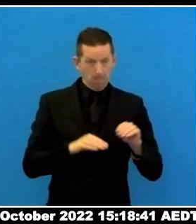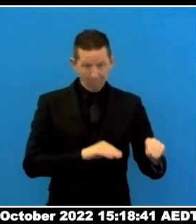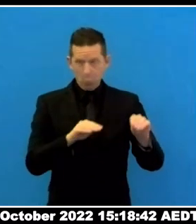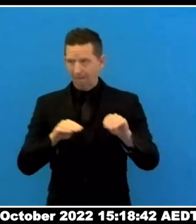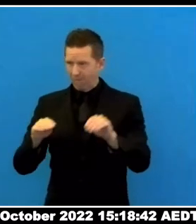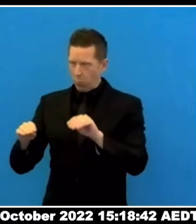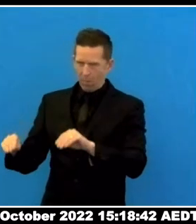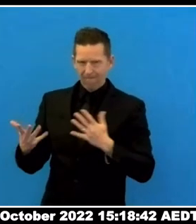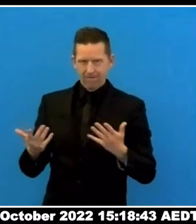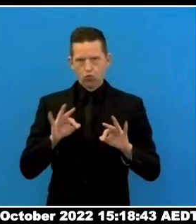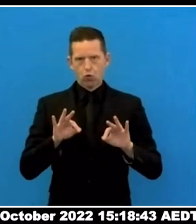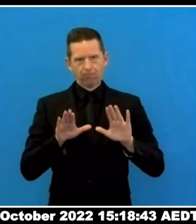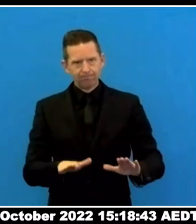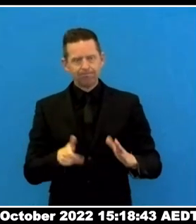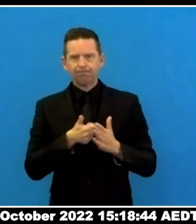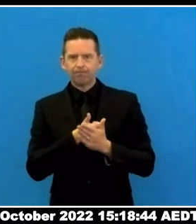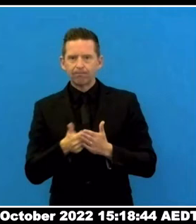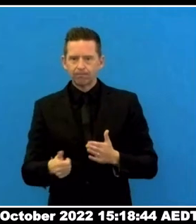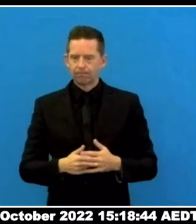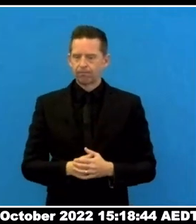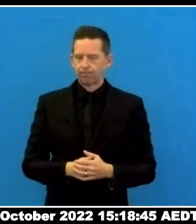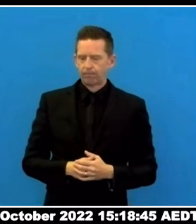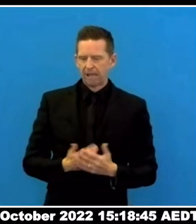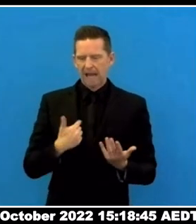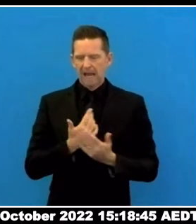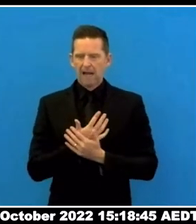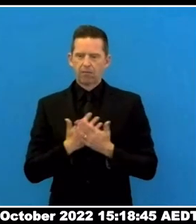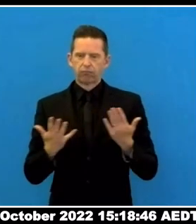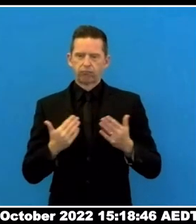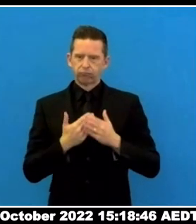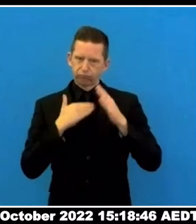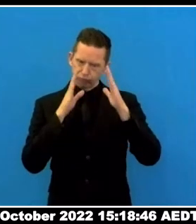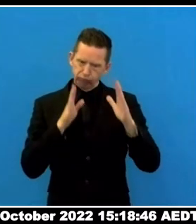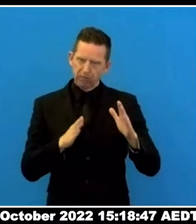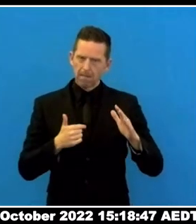but I was concentrated on and focused on my children,